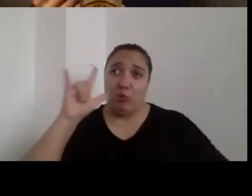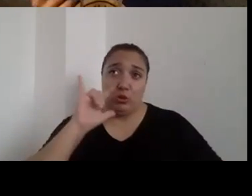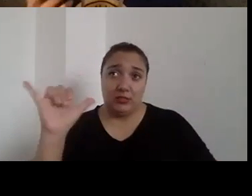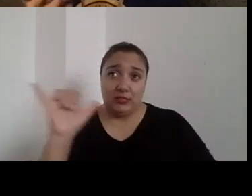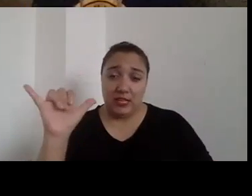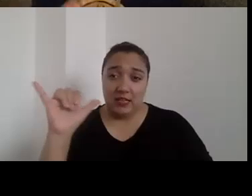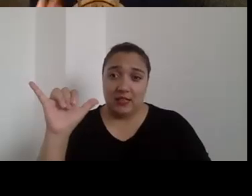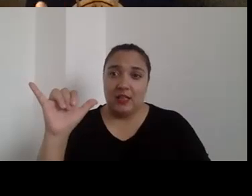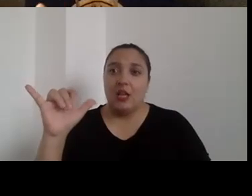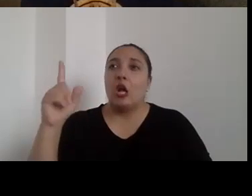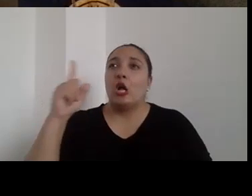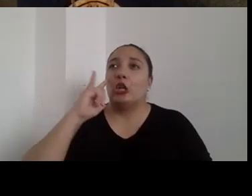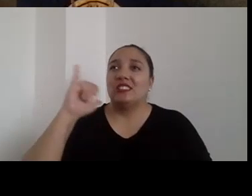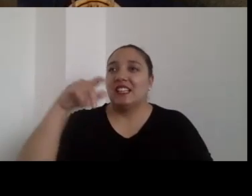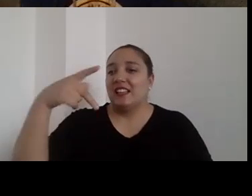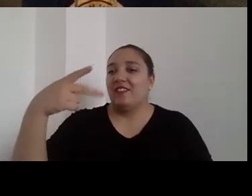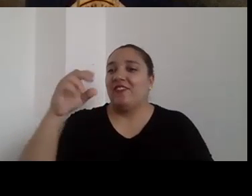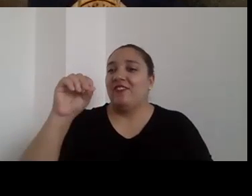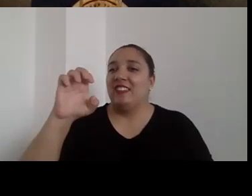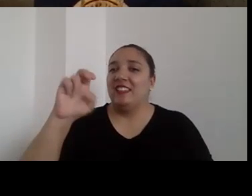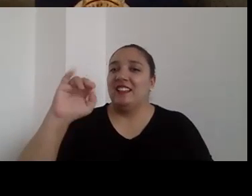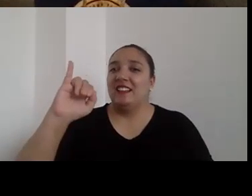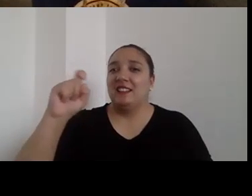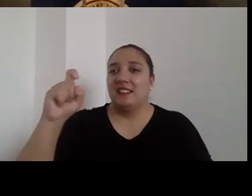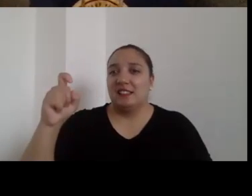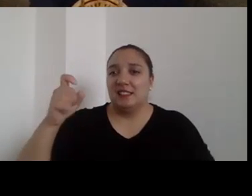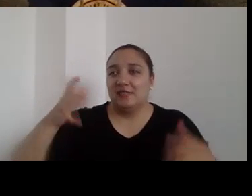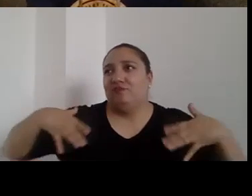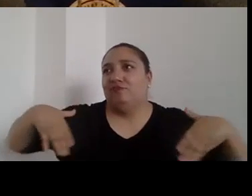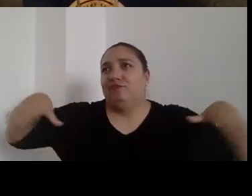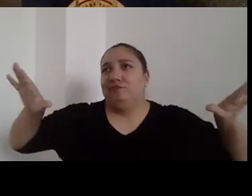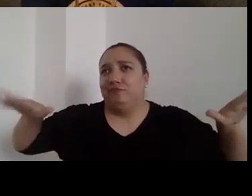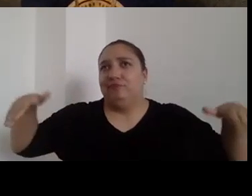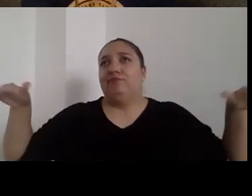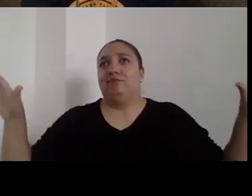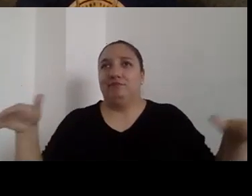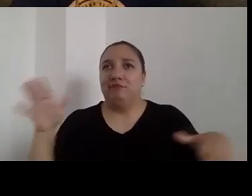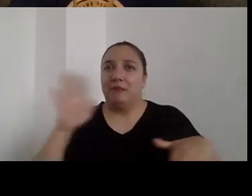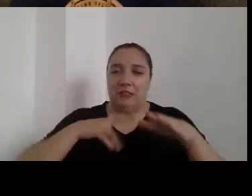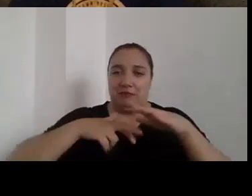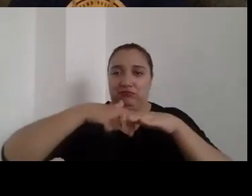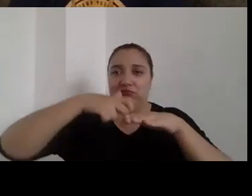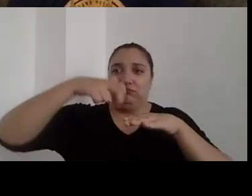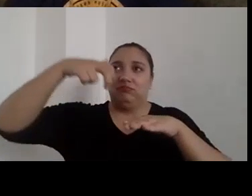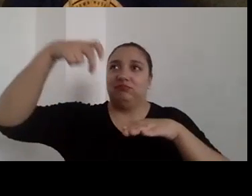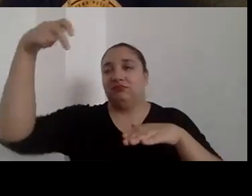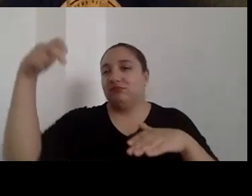that rises from this house of cards. Mm-hmm. >> Yeah. Yeah.